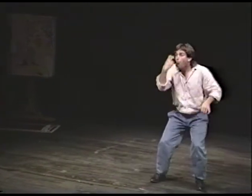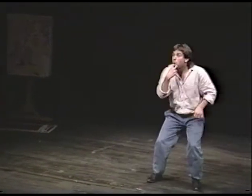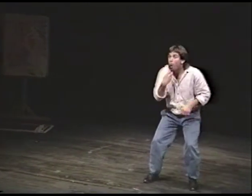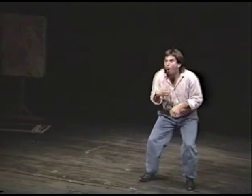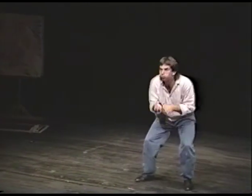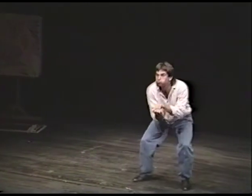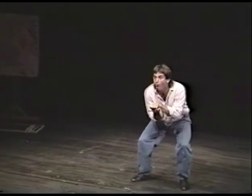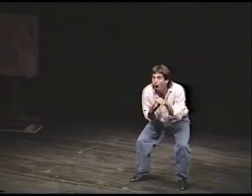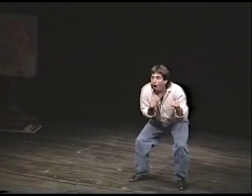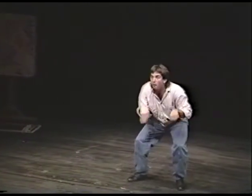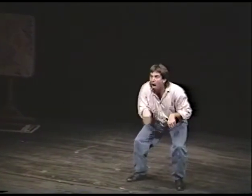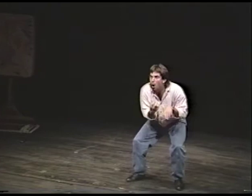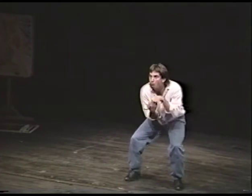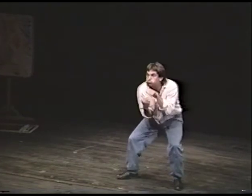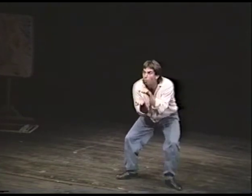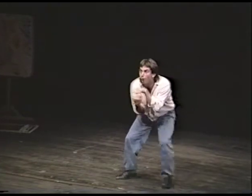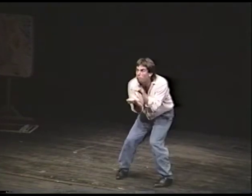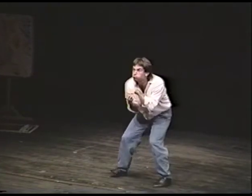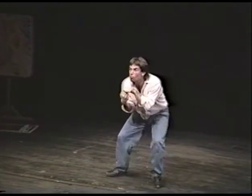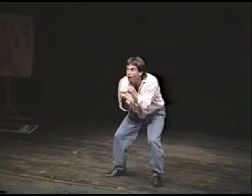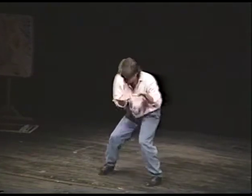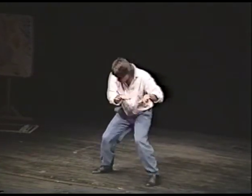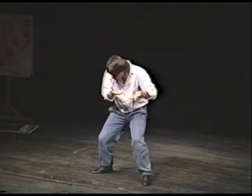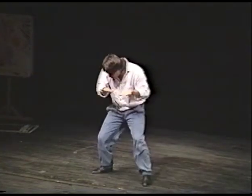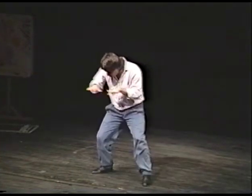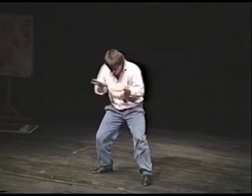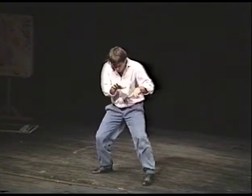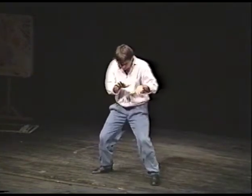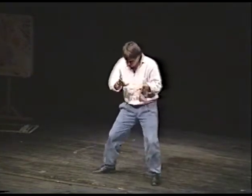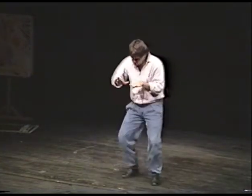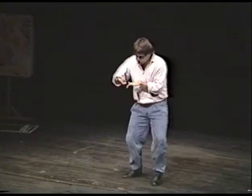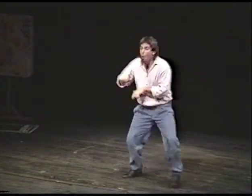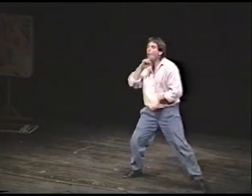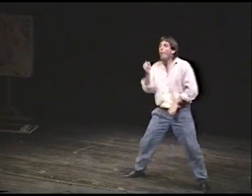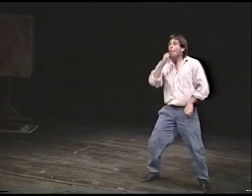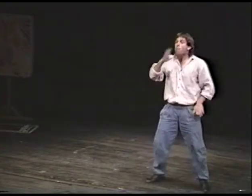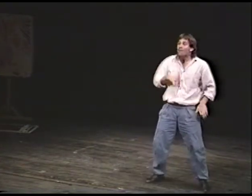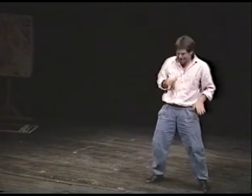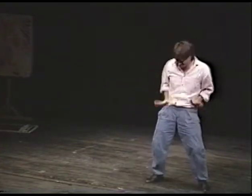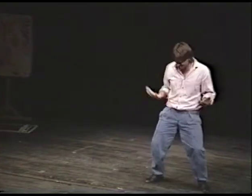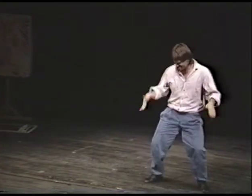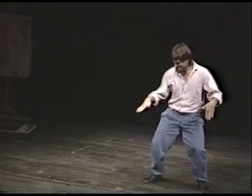A goat. [BELL RINGING] With a sacred bell.